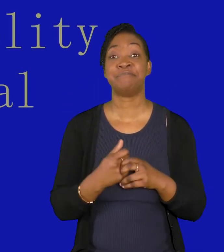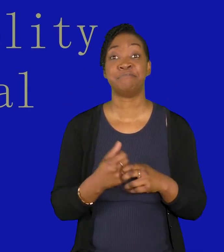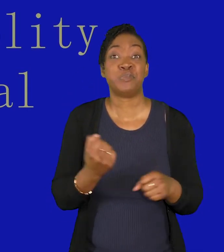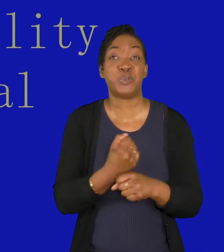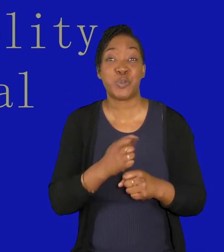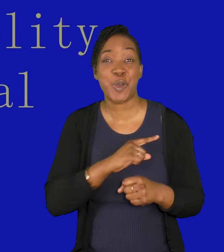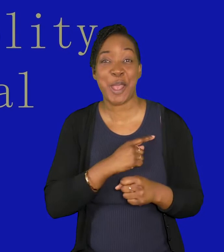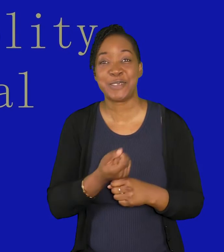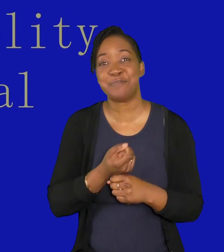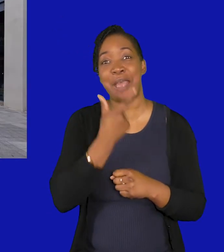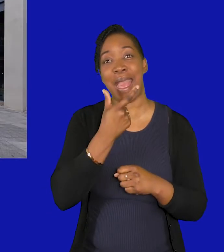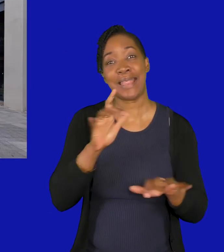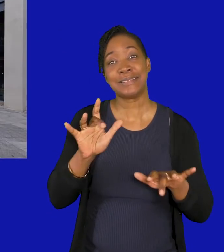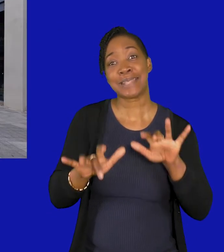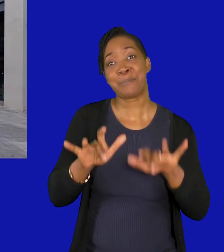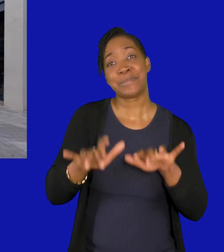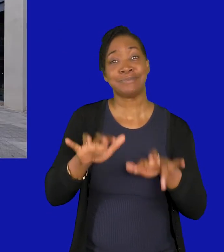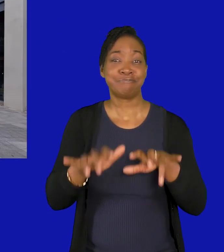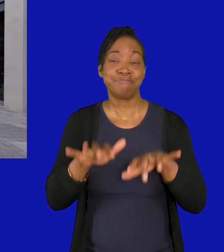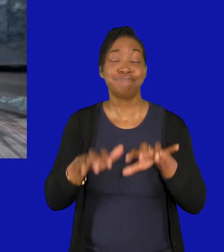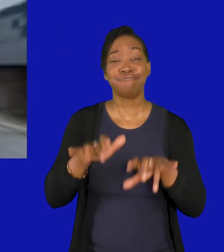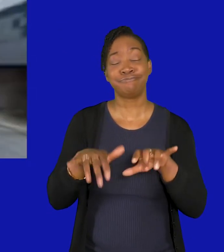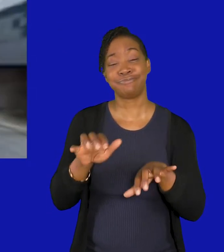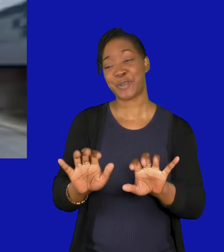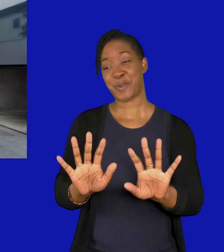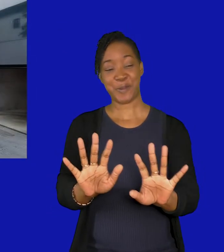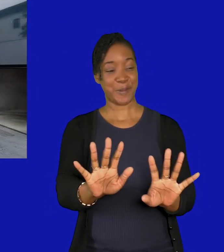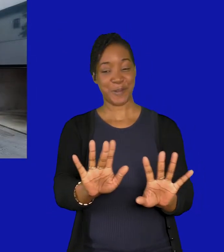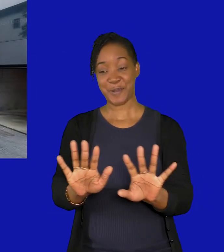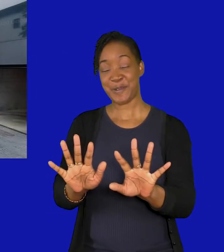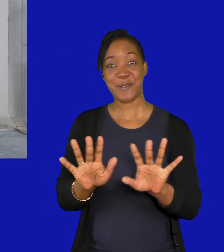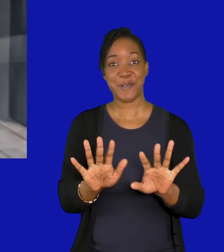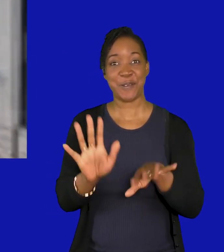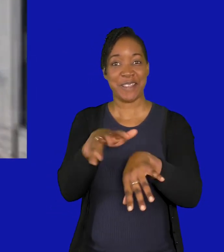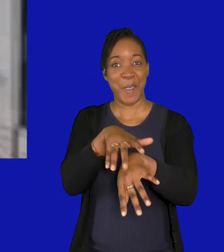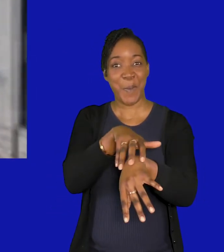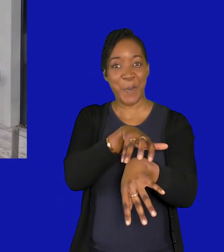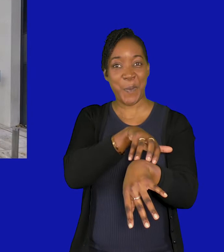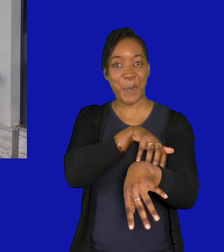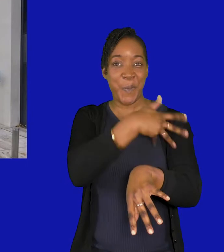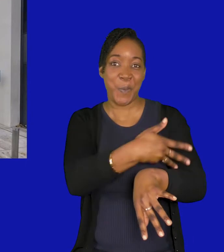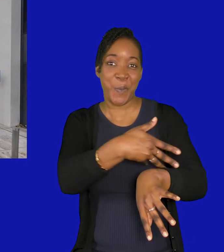it makes me smile when I type things out on my laptop, and the sensation of running my newly